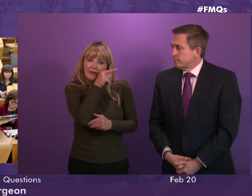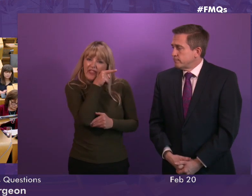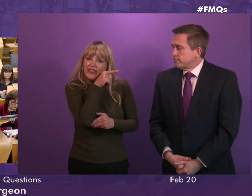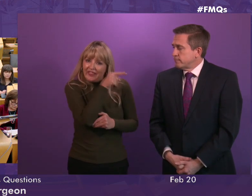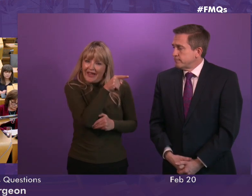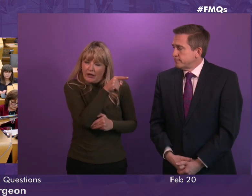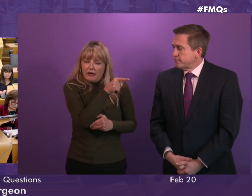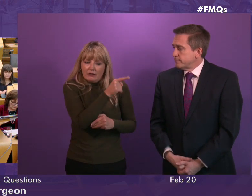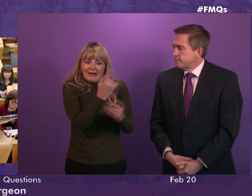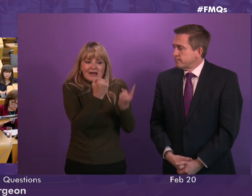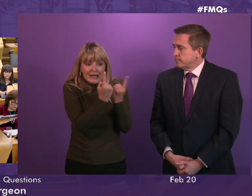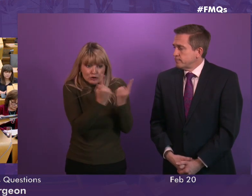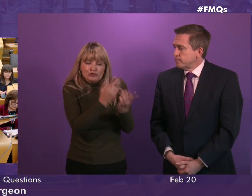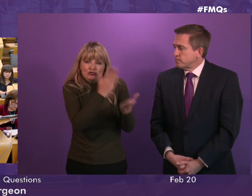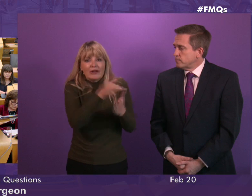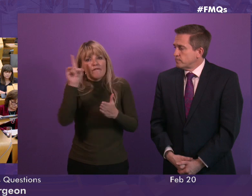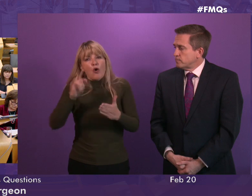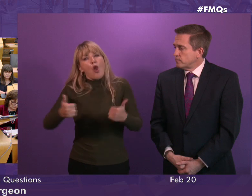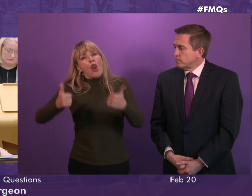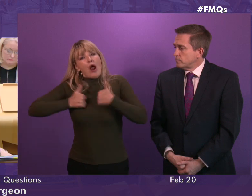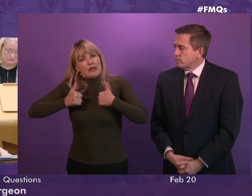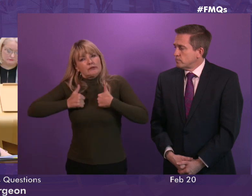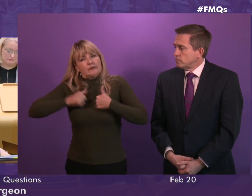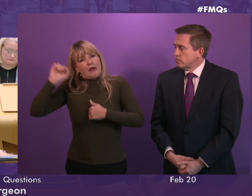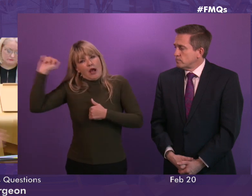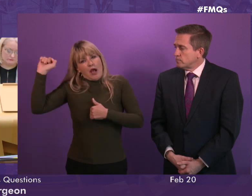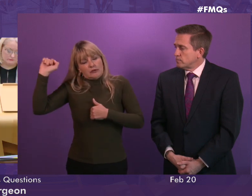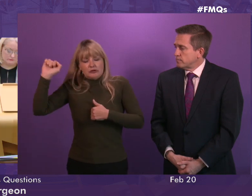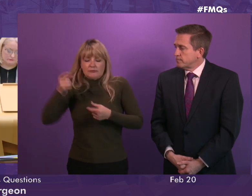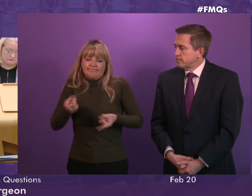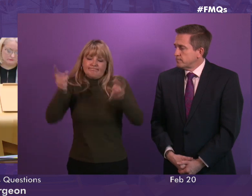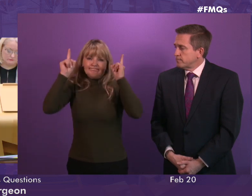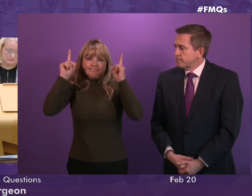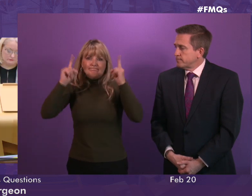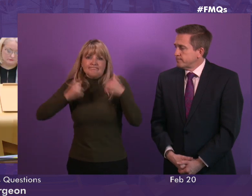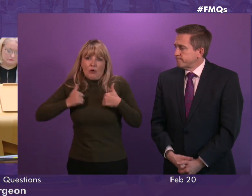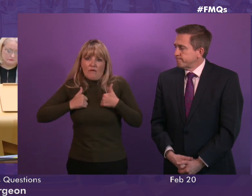the law officers. I discuss those issues regularly with the Lord Advocate; indeed, when I see